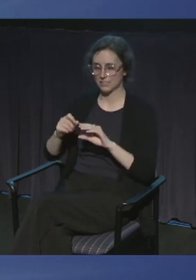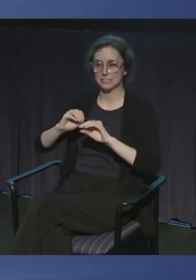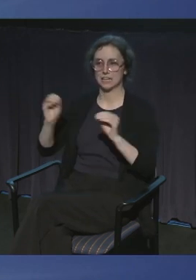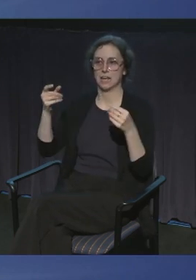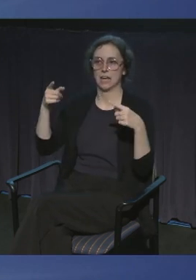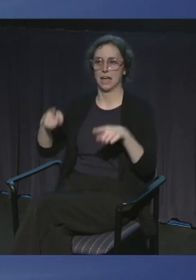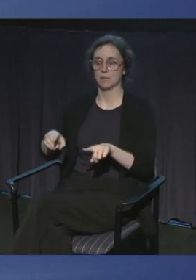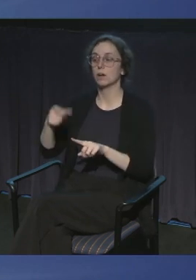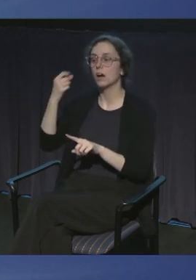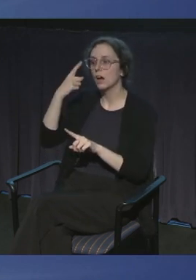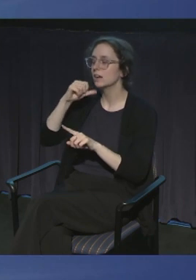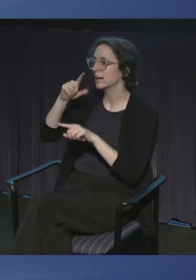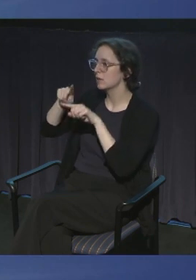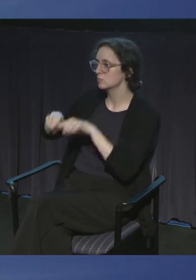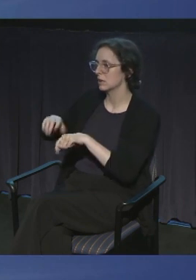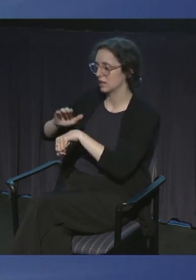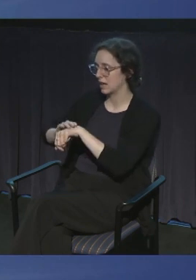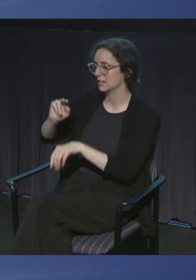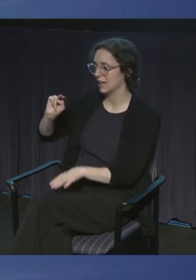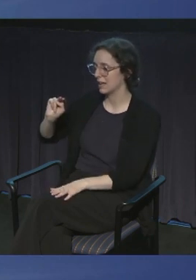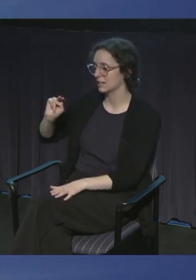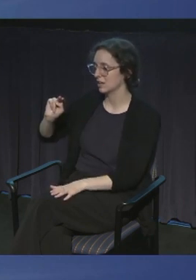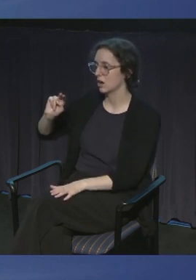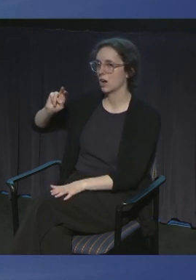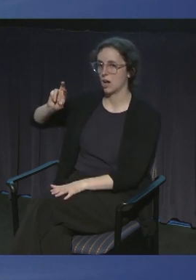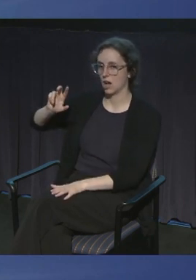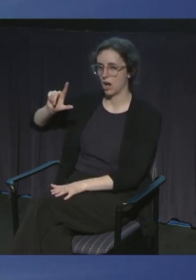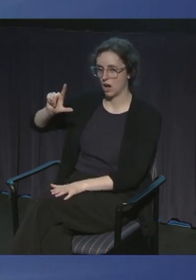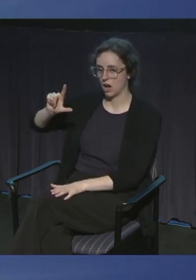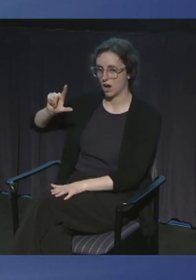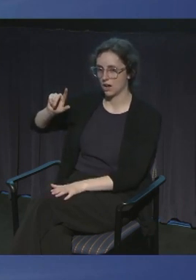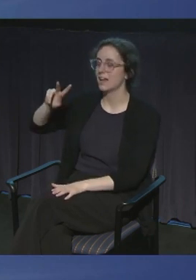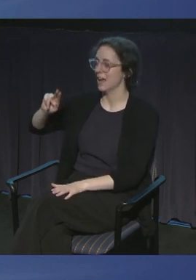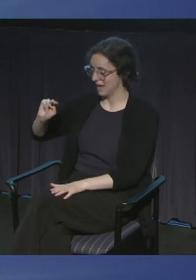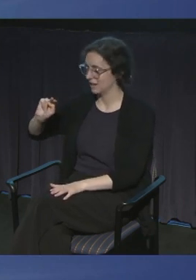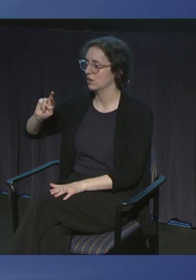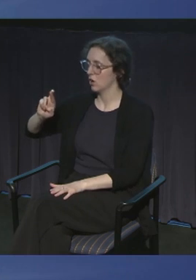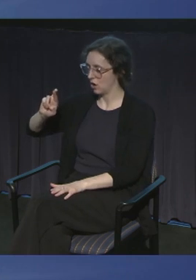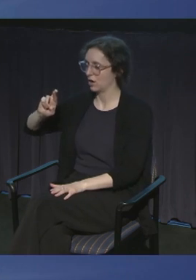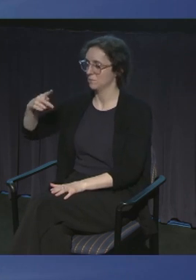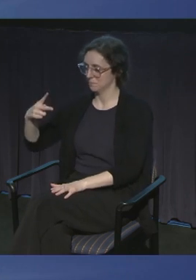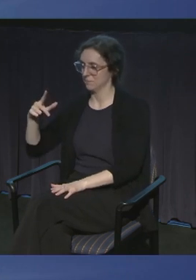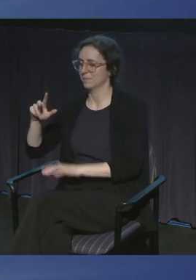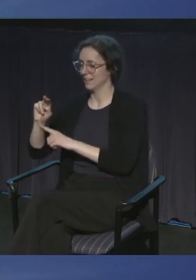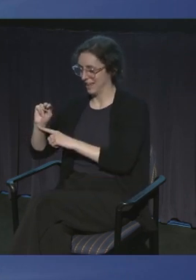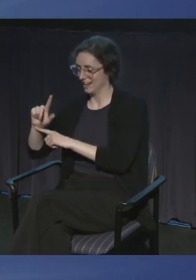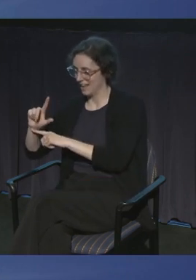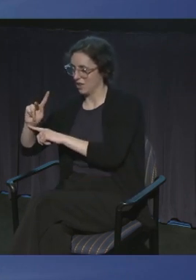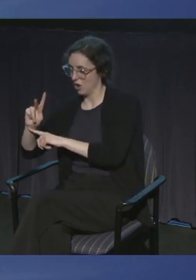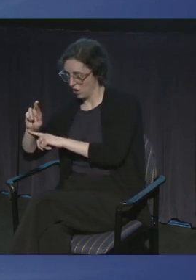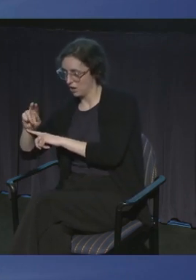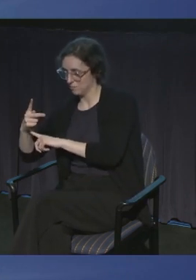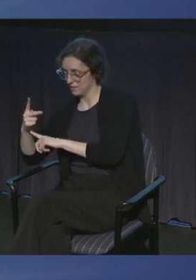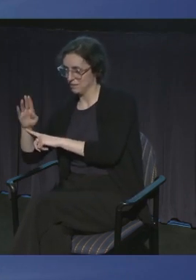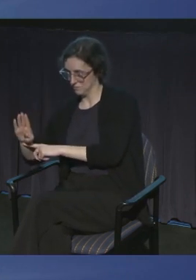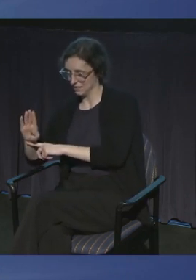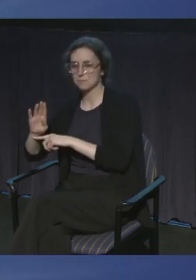NOTHING, NOT SO MUCH DEPENDING ON NRP 3 BECAUSE WE ADDED THE INHIBITOR, AND ONLY REDUCE BY